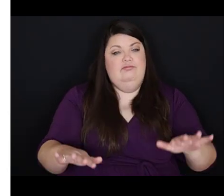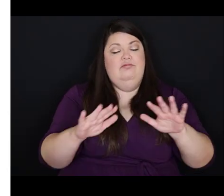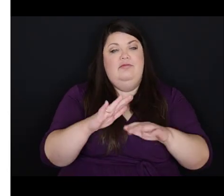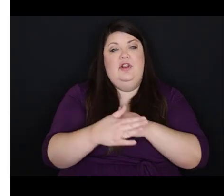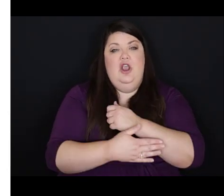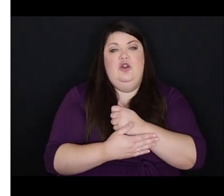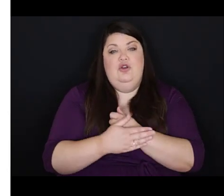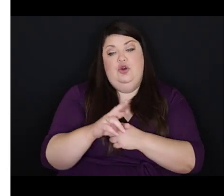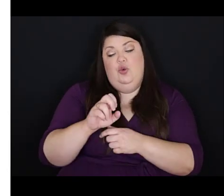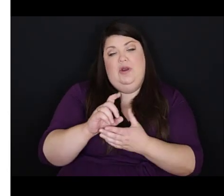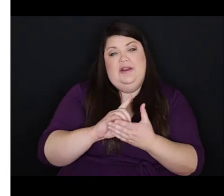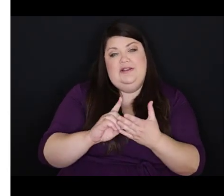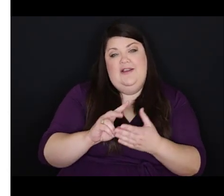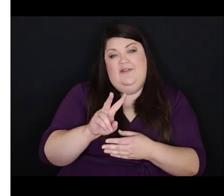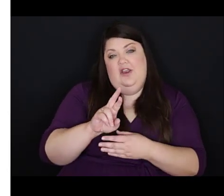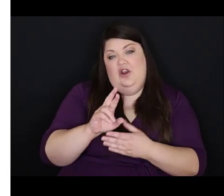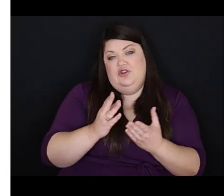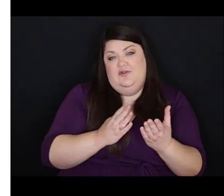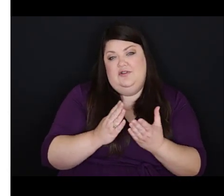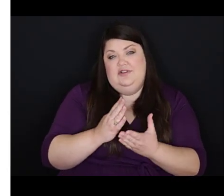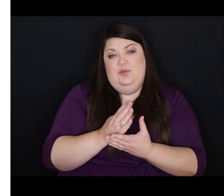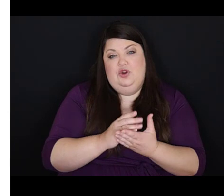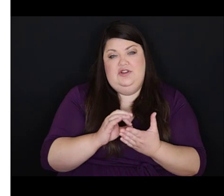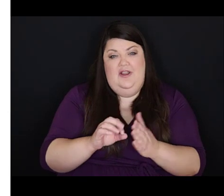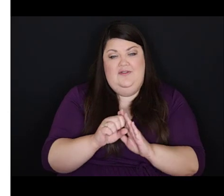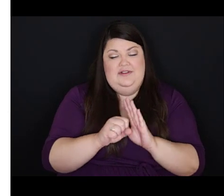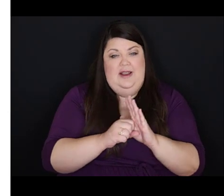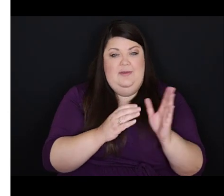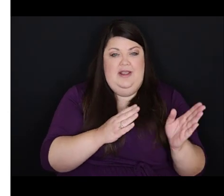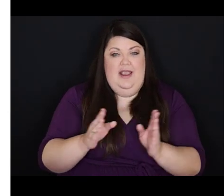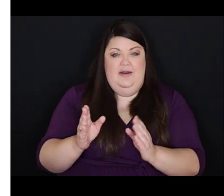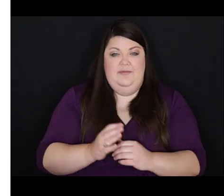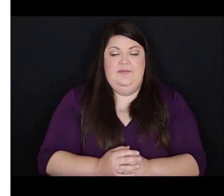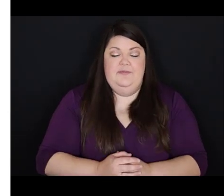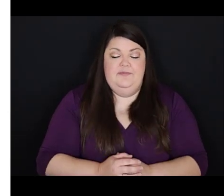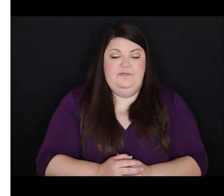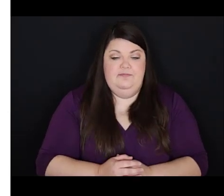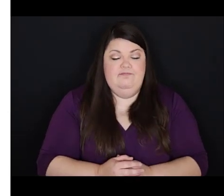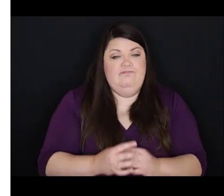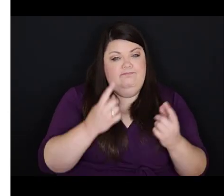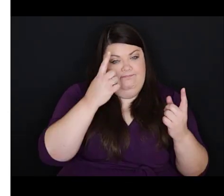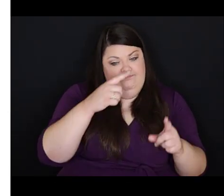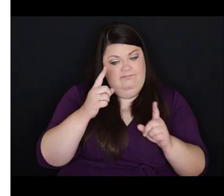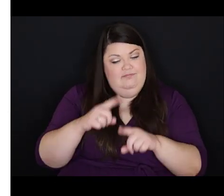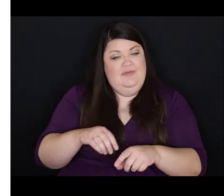redesign the VR Services portion of the State Plan. The consensus of the work group is that the